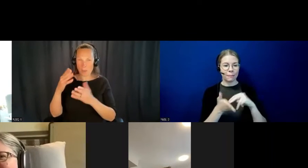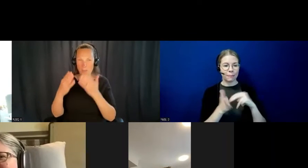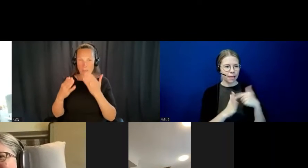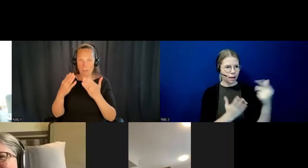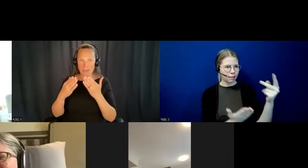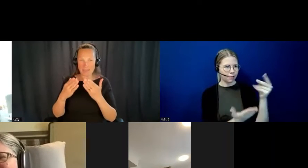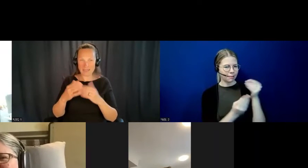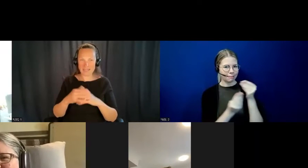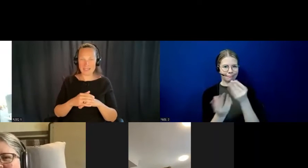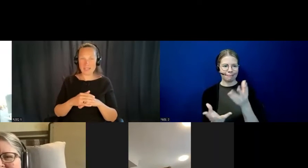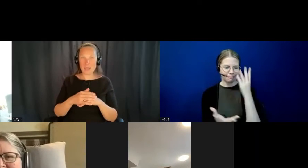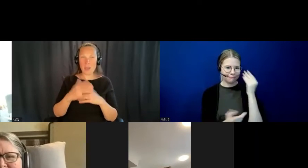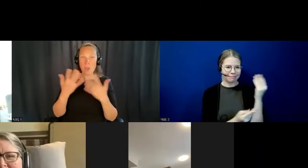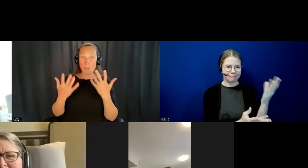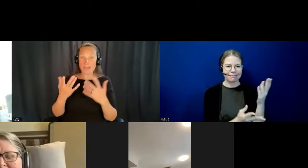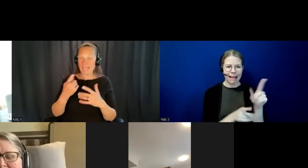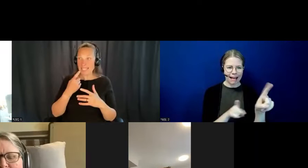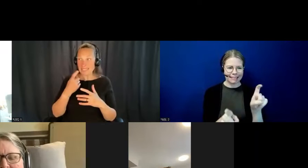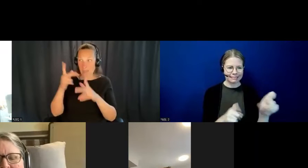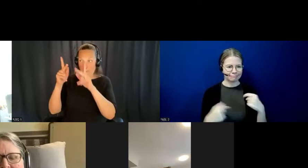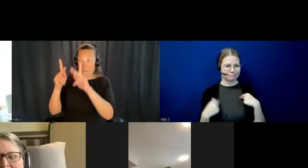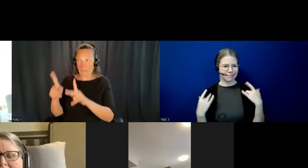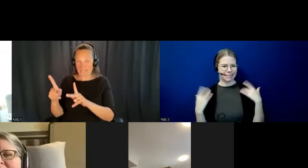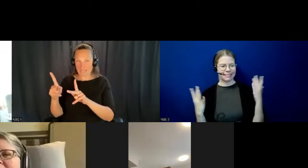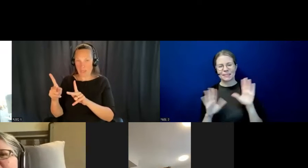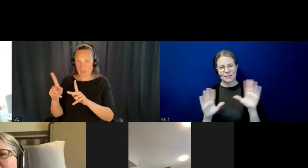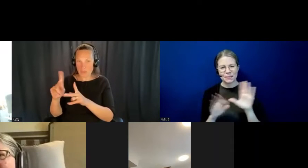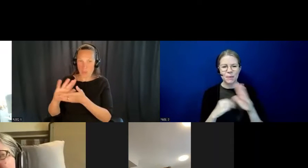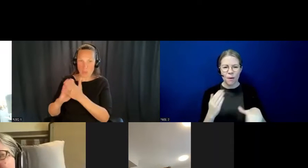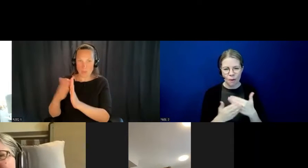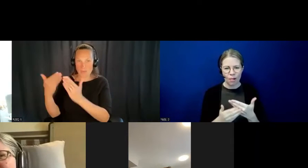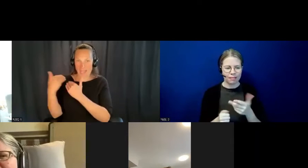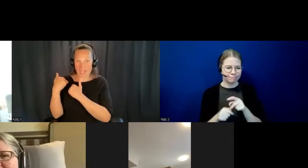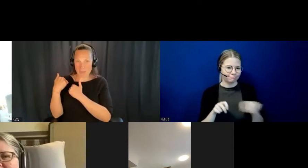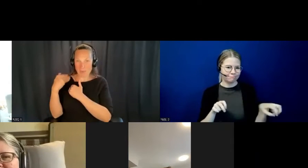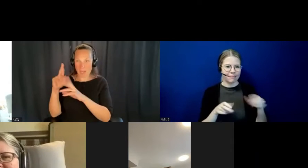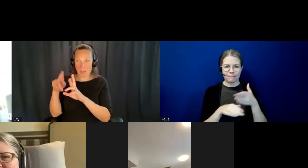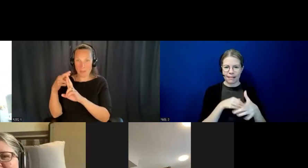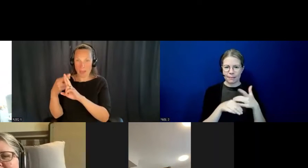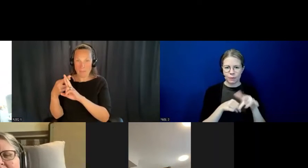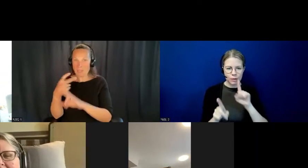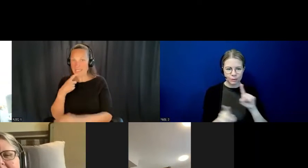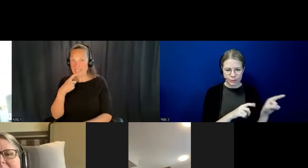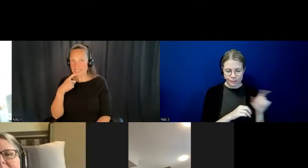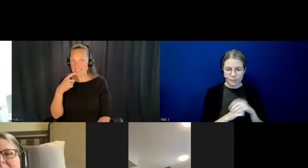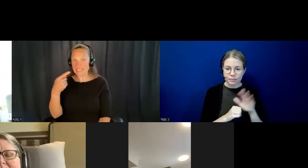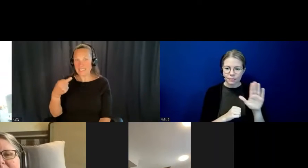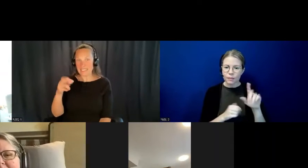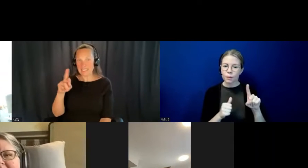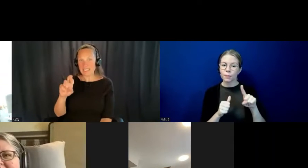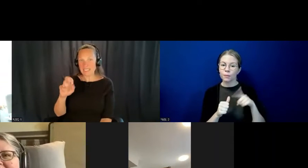COTTER AND TO GREG. WE'RE ALL HERE. I WANT TO START OFF WITH SOMETHING THAT IS GOING TO YOU,